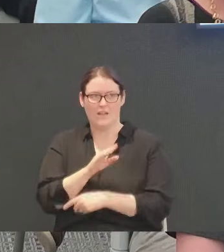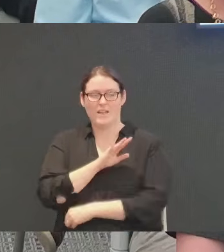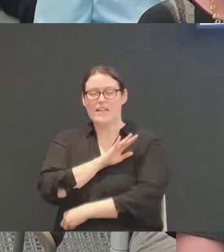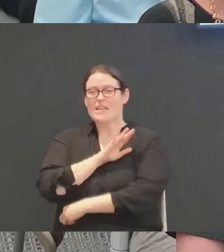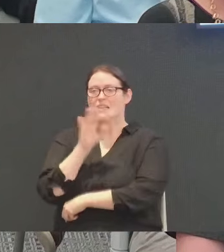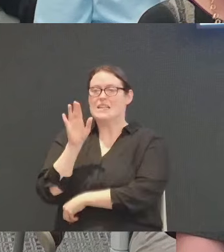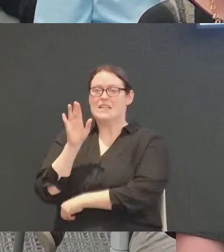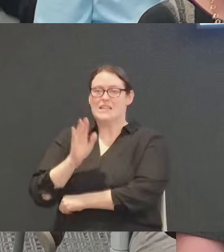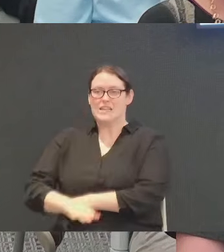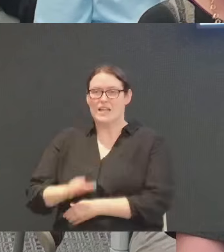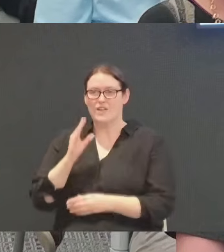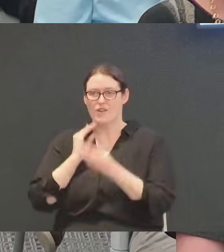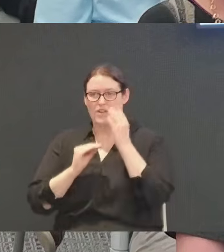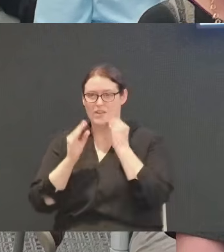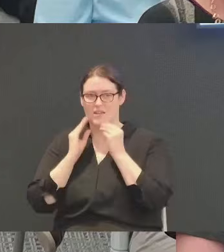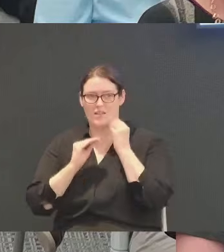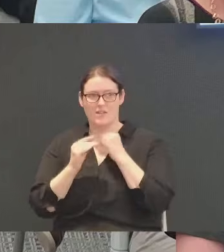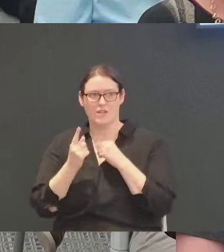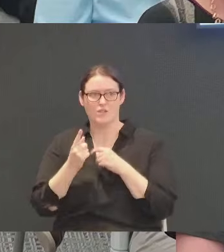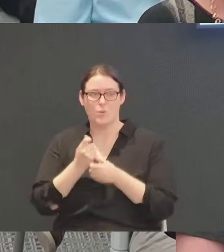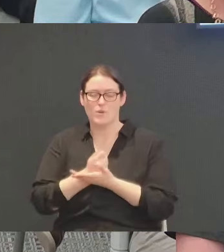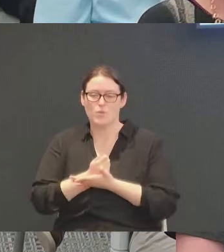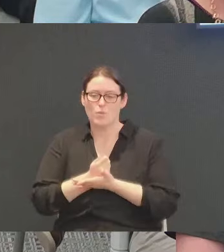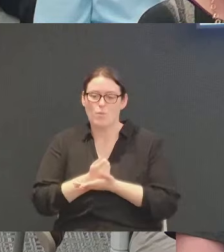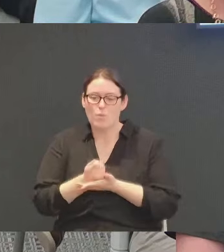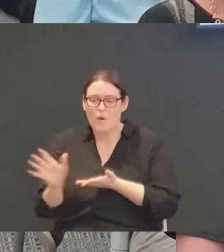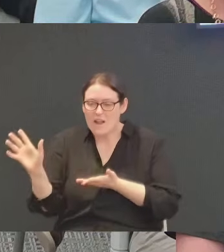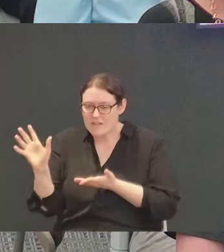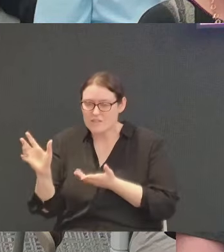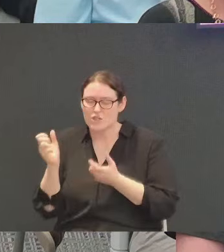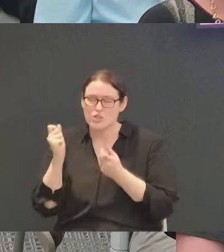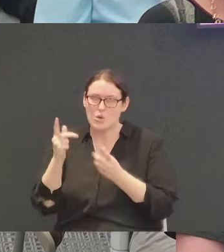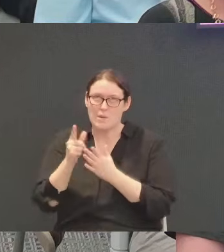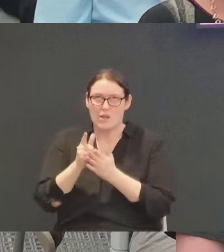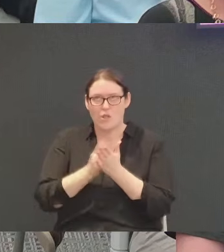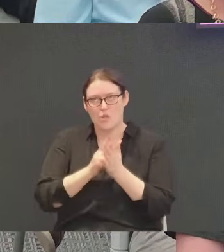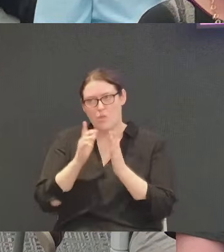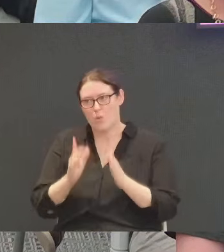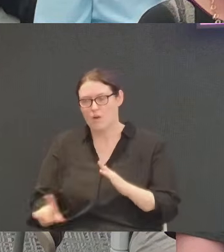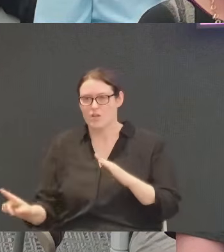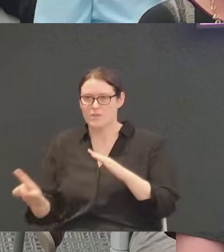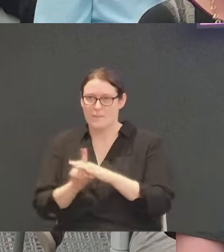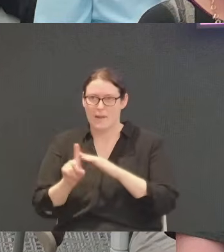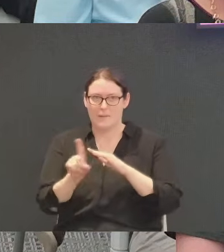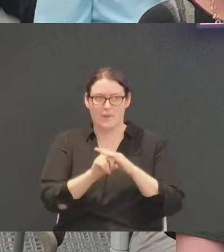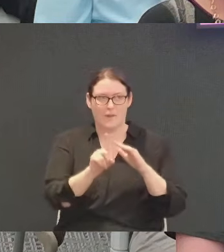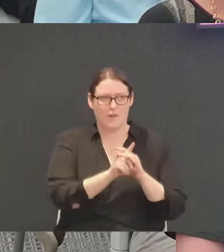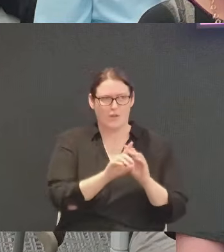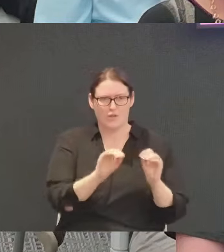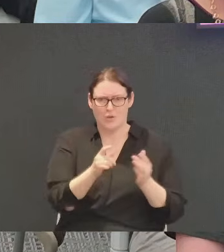experienced one so much waste. How many lawyers they have showing up for no crime. I've never